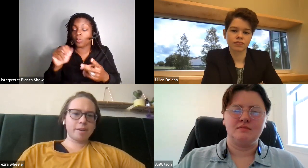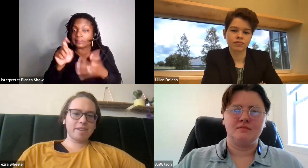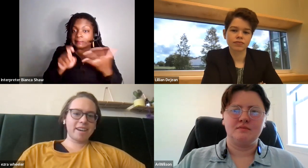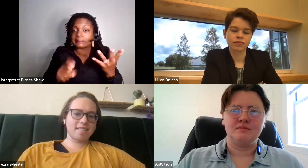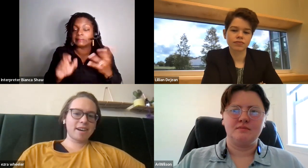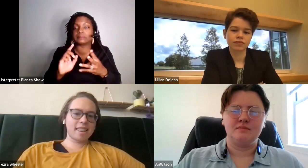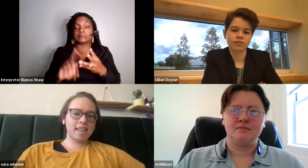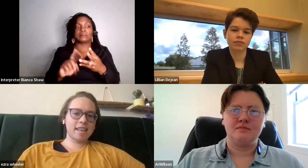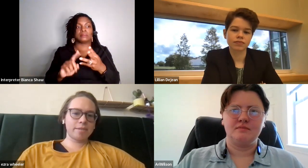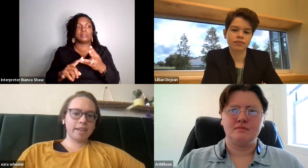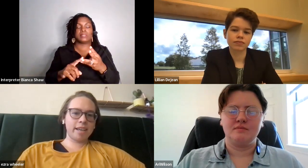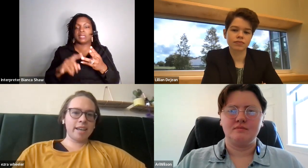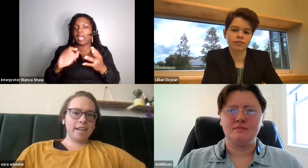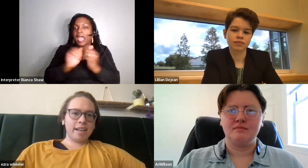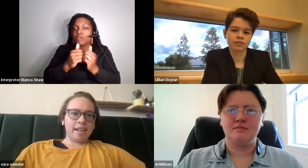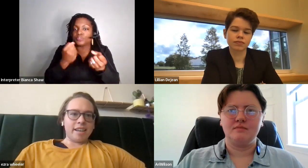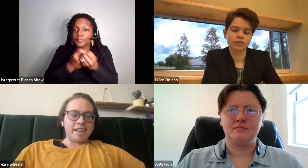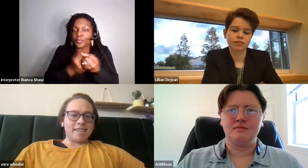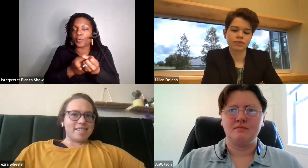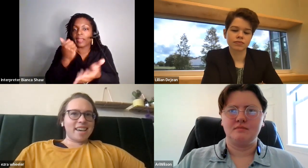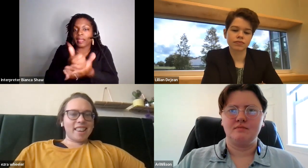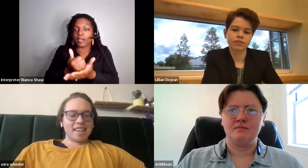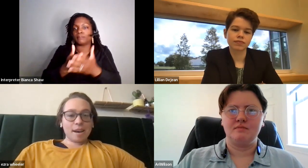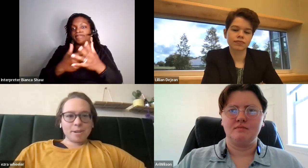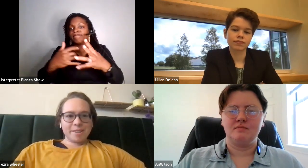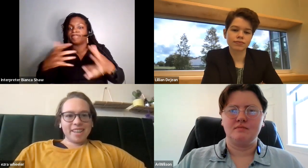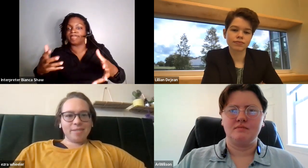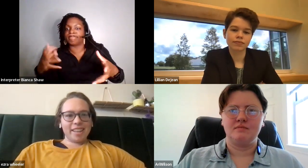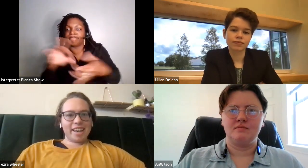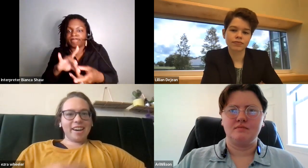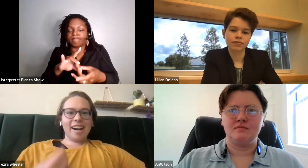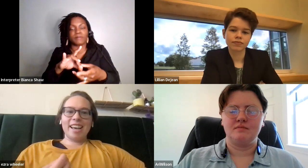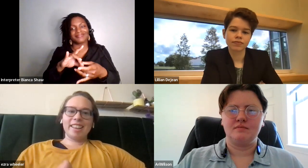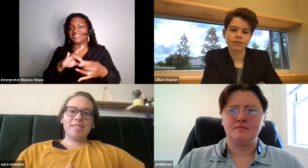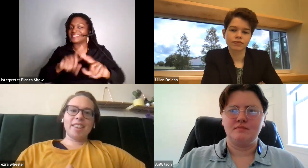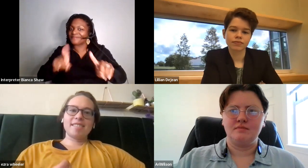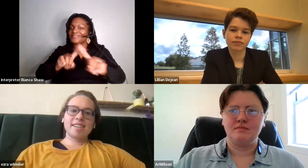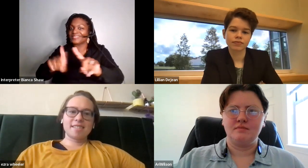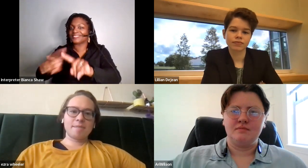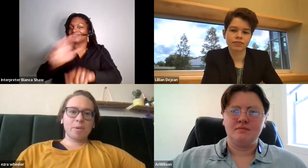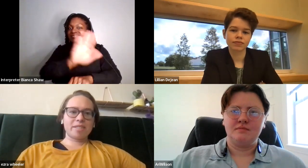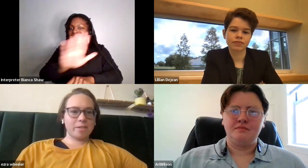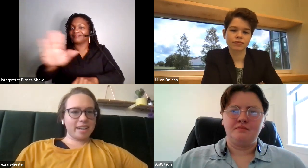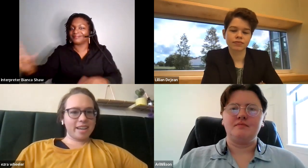And so I think that really taking this opportunity and being like, all right, let me listen to some more stories.